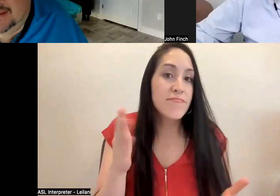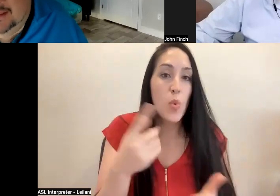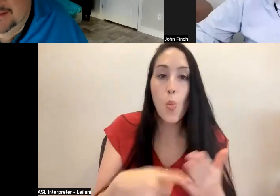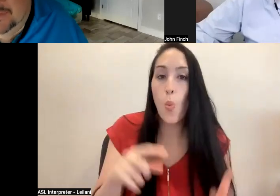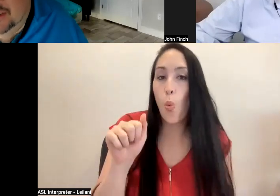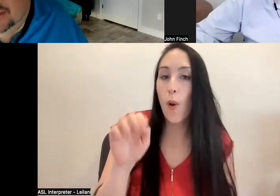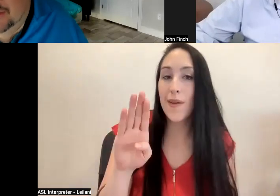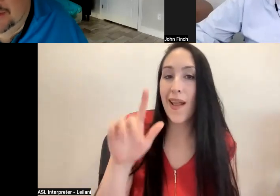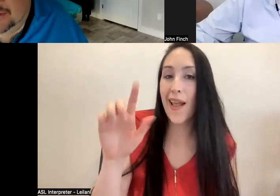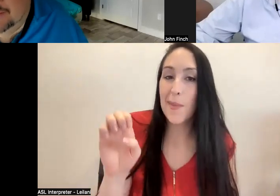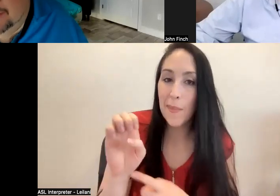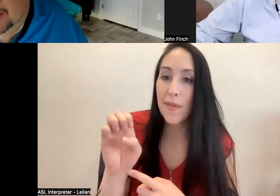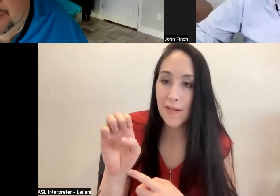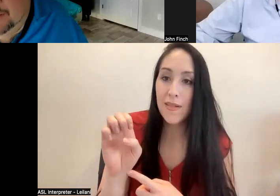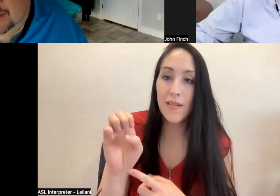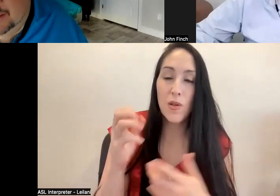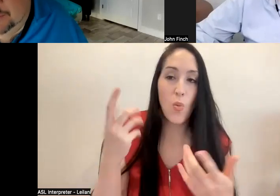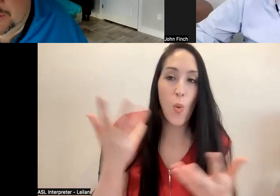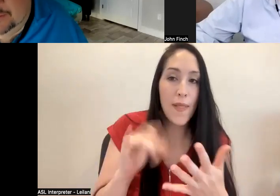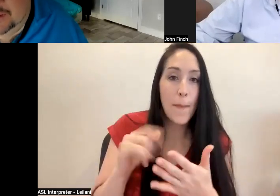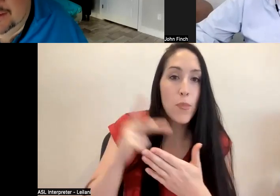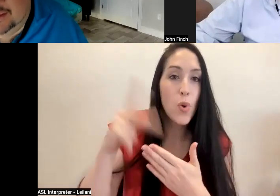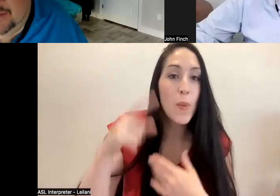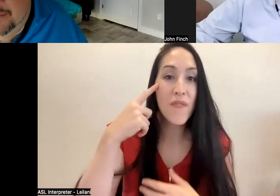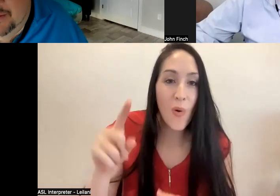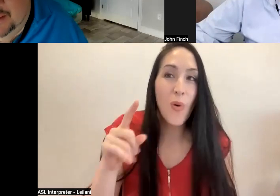11:29:32 And you know there's definitely a public perception and stuff that might be